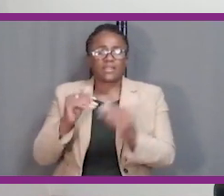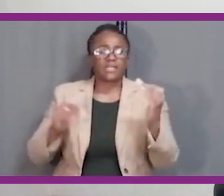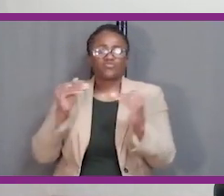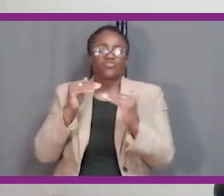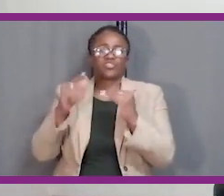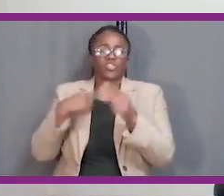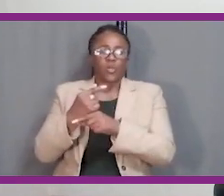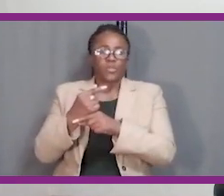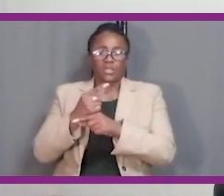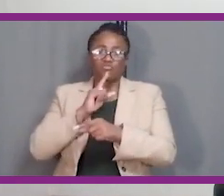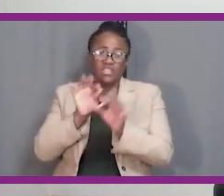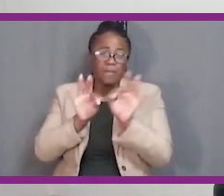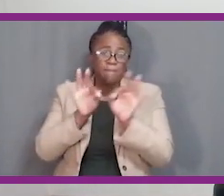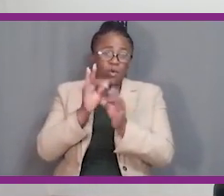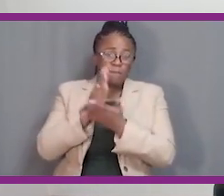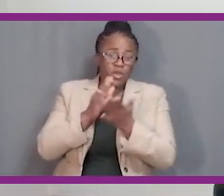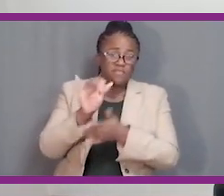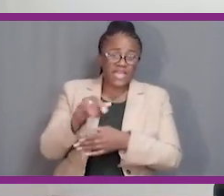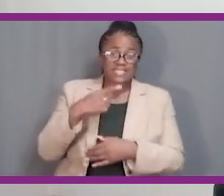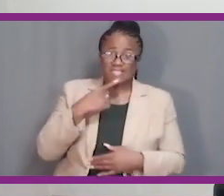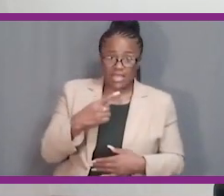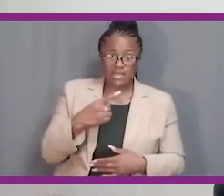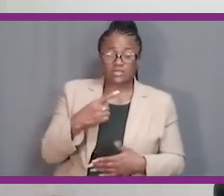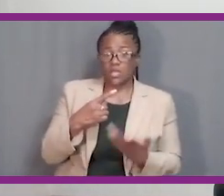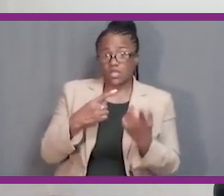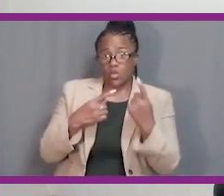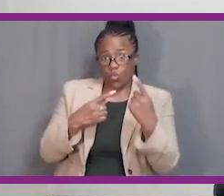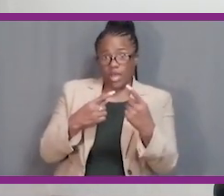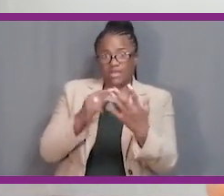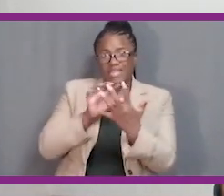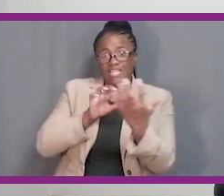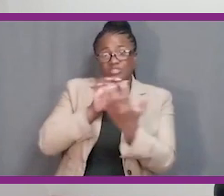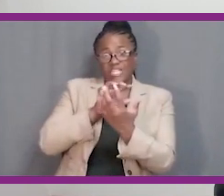intersectionality. But beyond that, it's saying, and in addition to that,